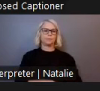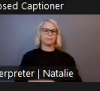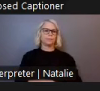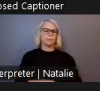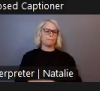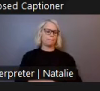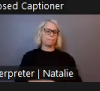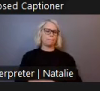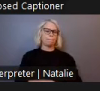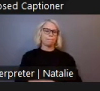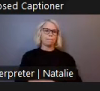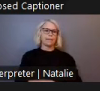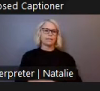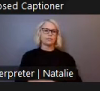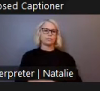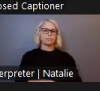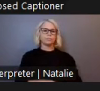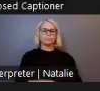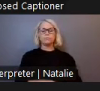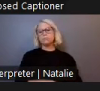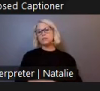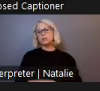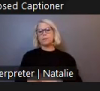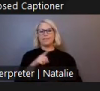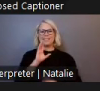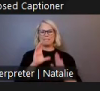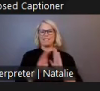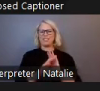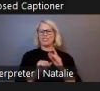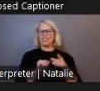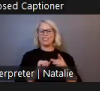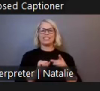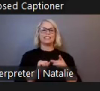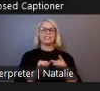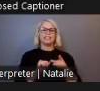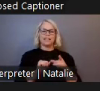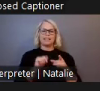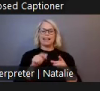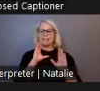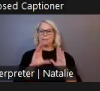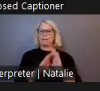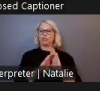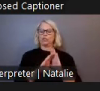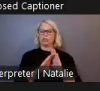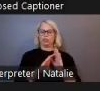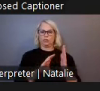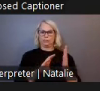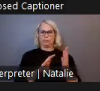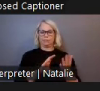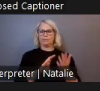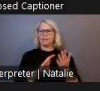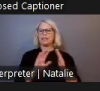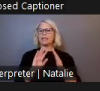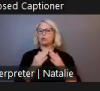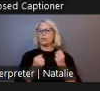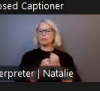So, this picture right here is a picture of the community support and equity advisory